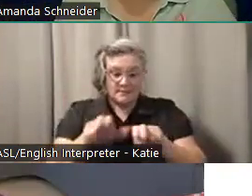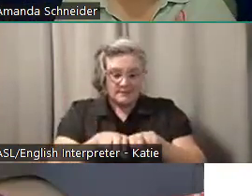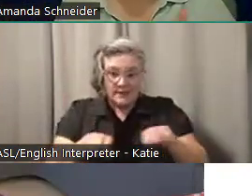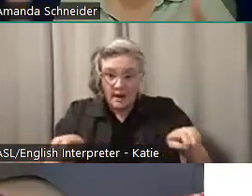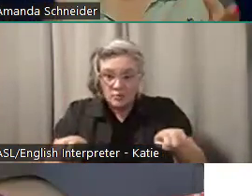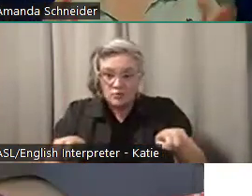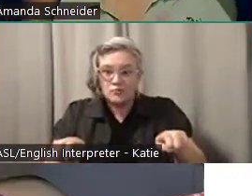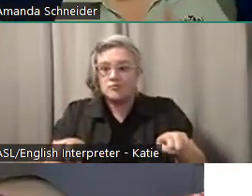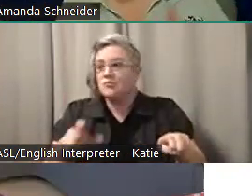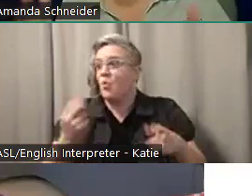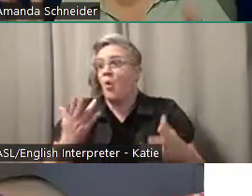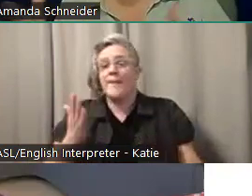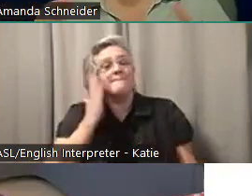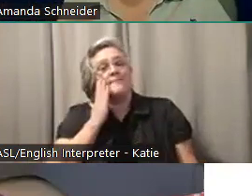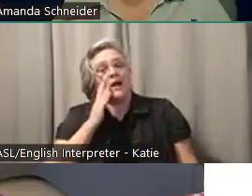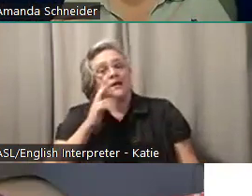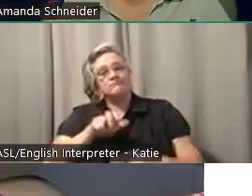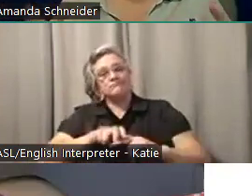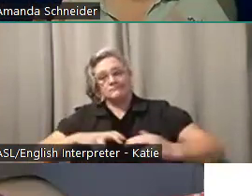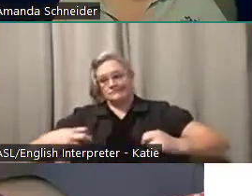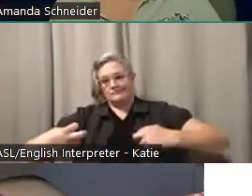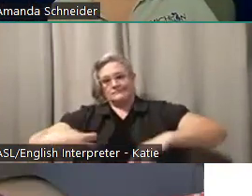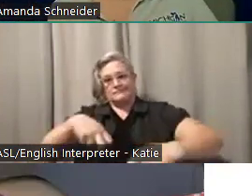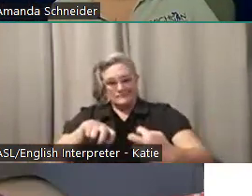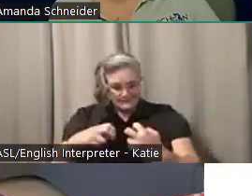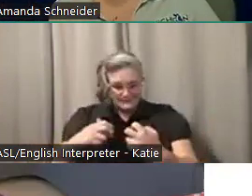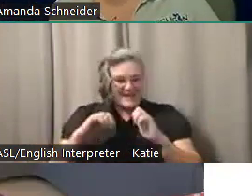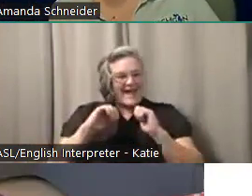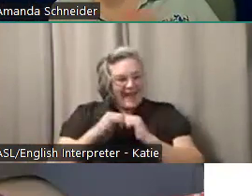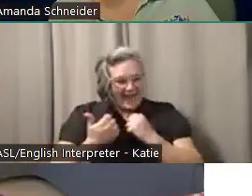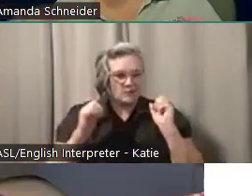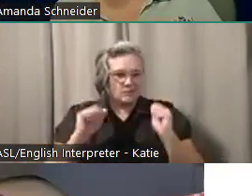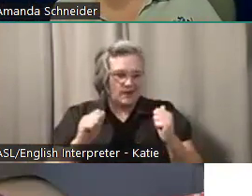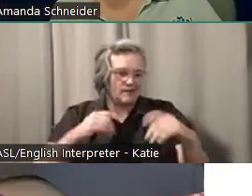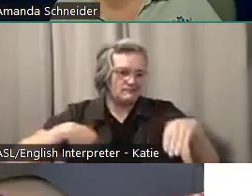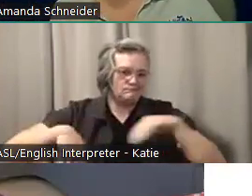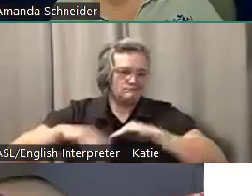or in bed. So, just thinking about how you can provide that visual access.